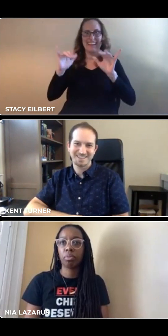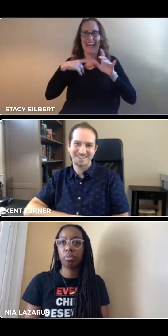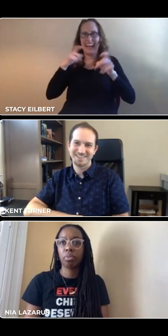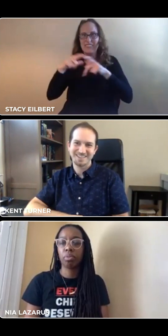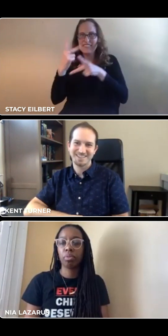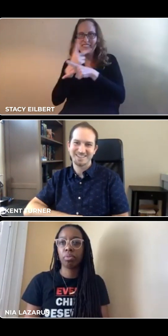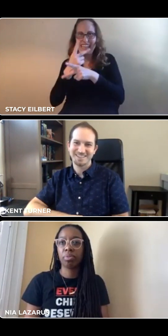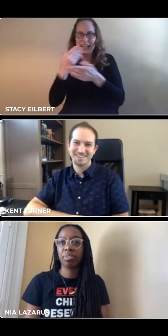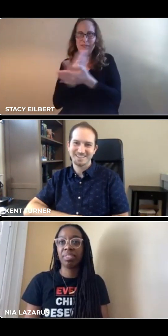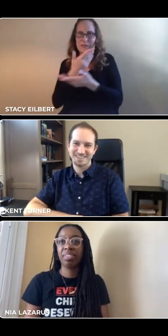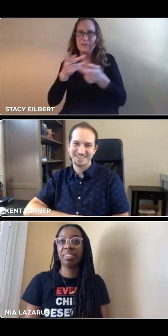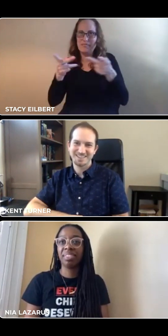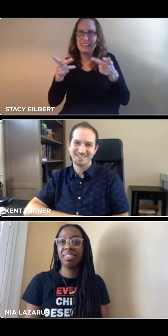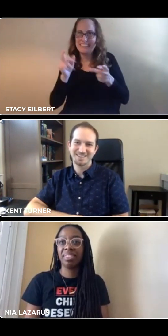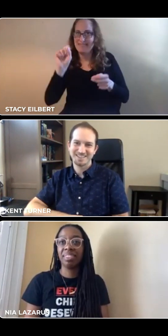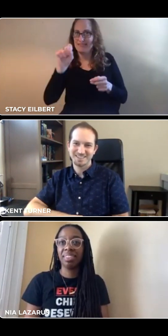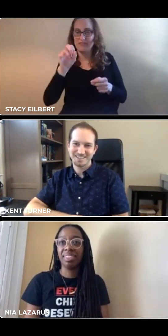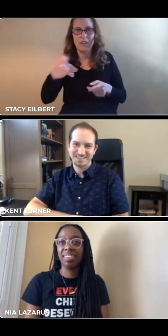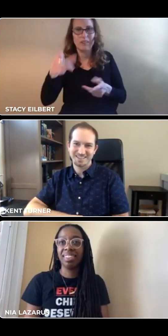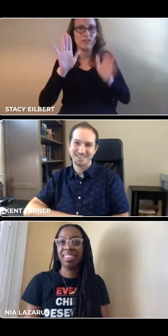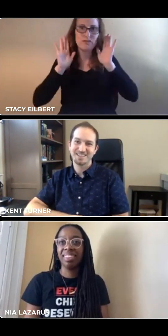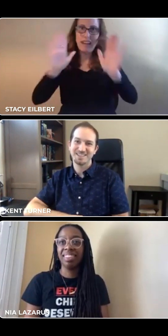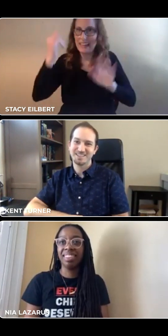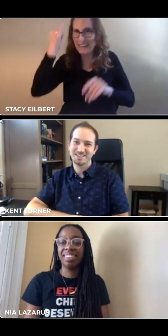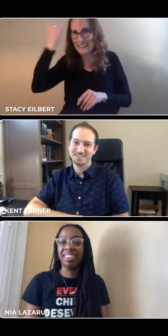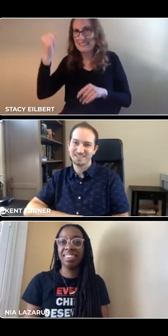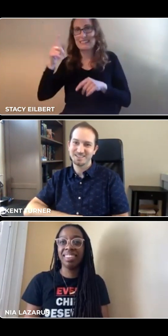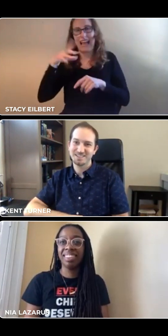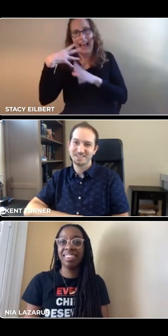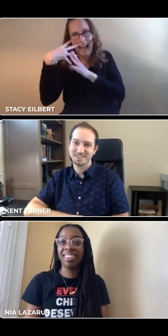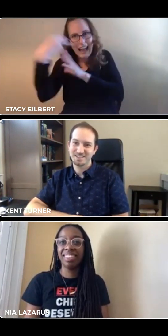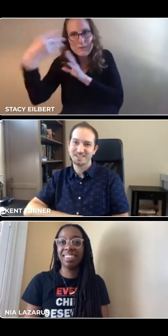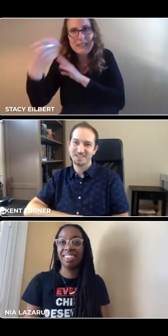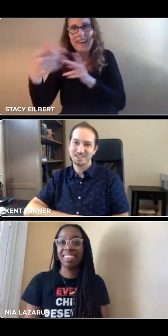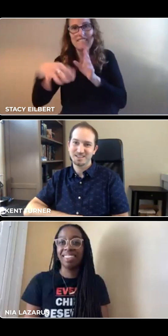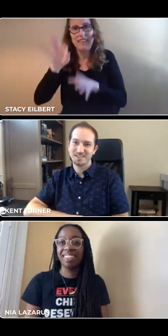my students interrupted my personal life at times and having to work that out. But now